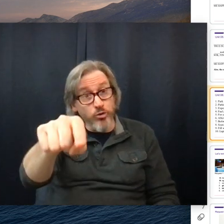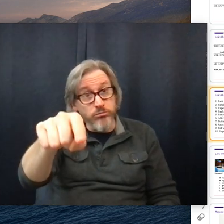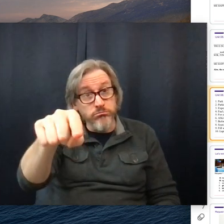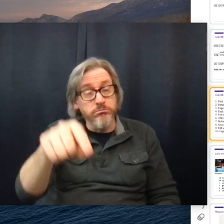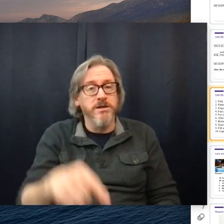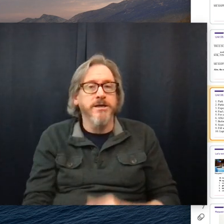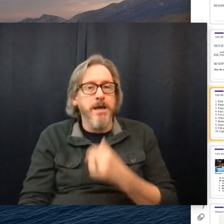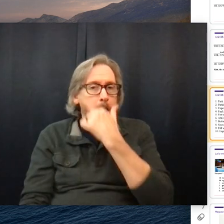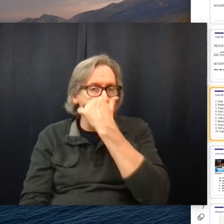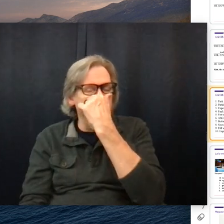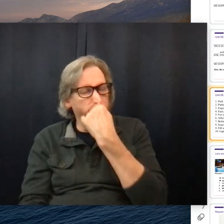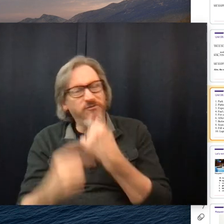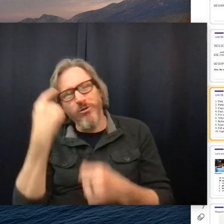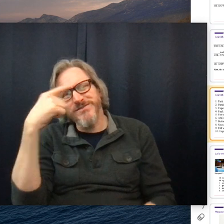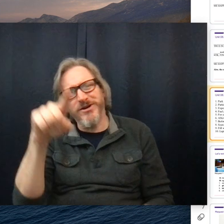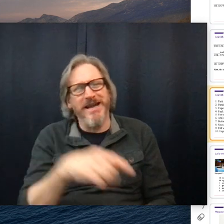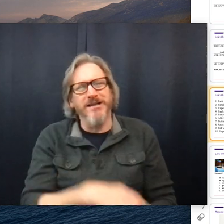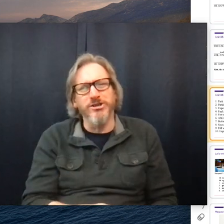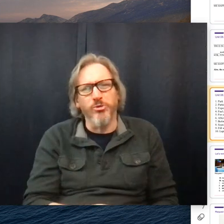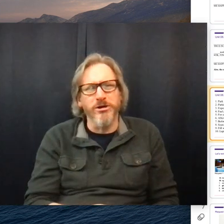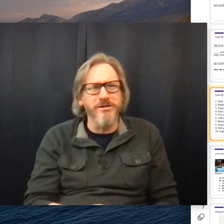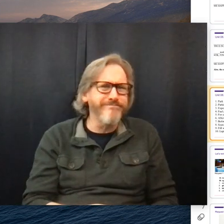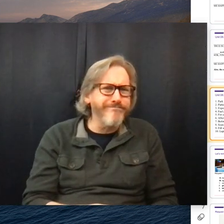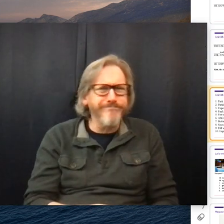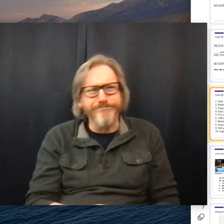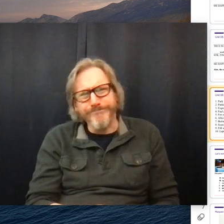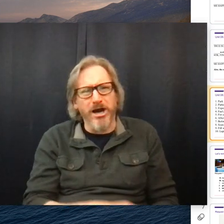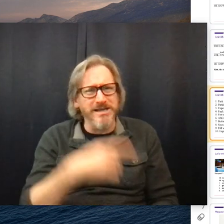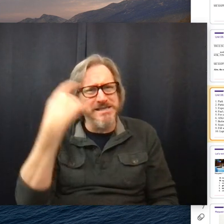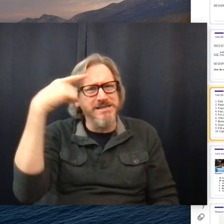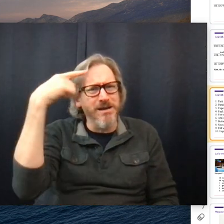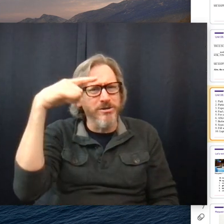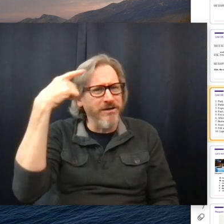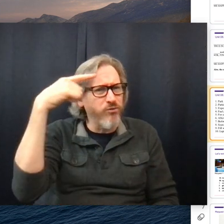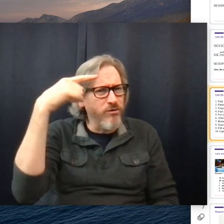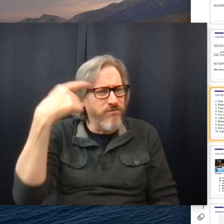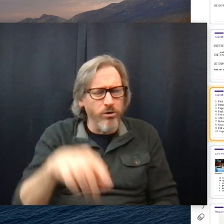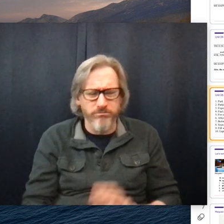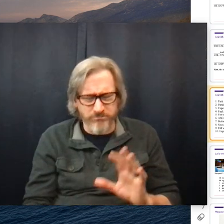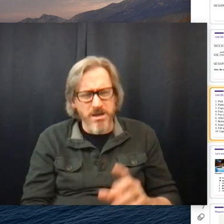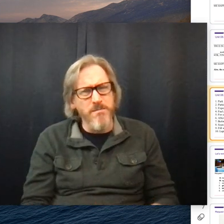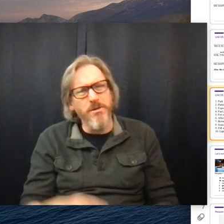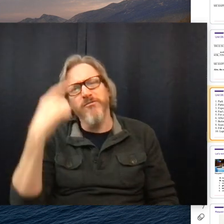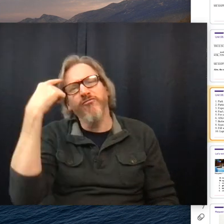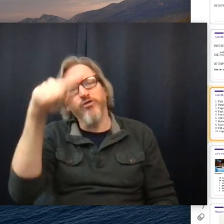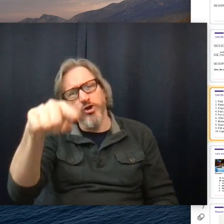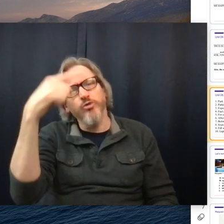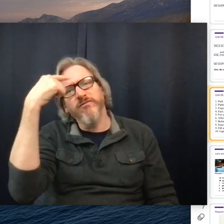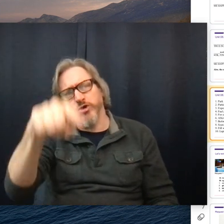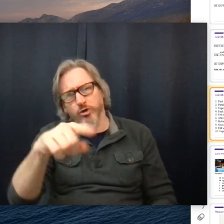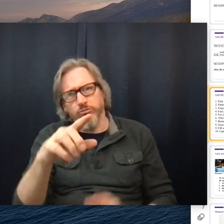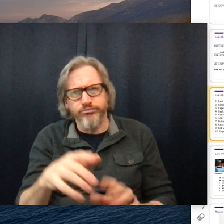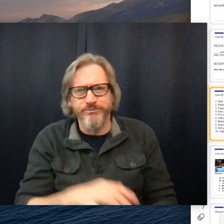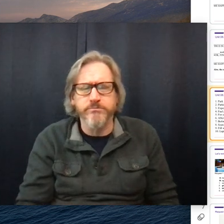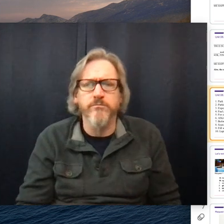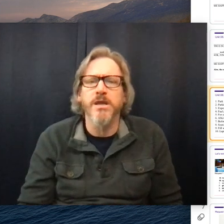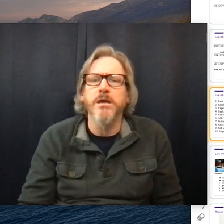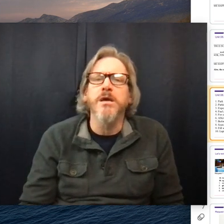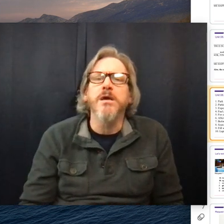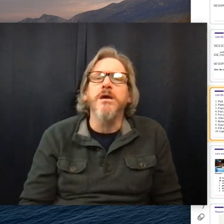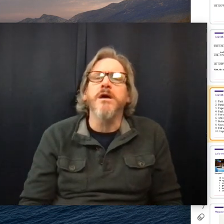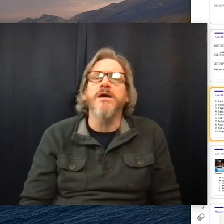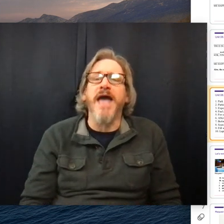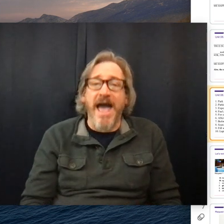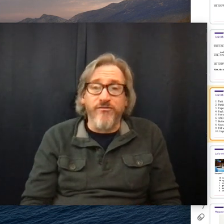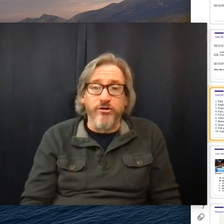you um for is a very English word unless it's double like four four but for you for you after